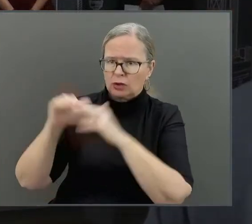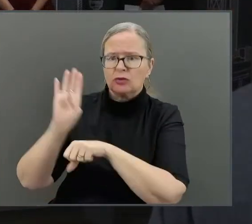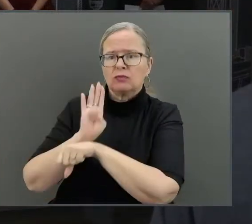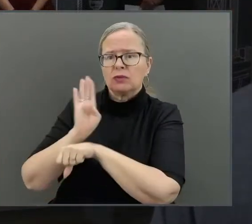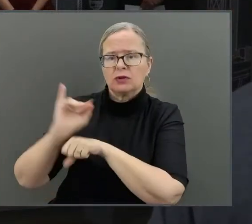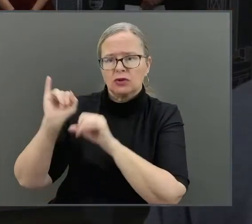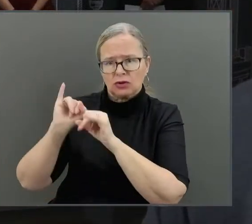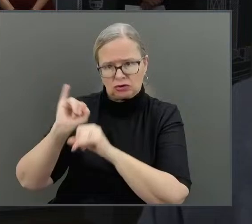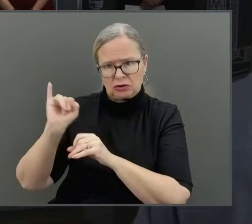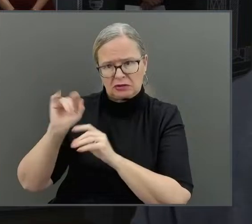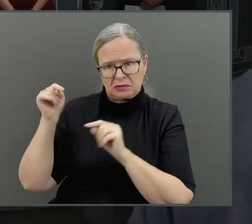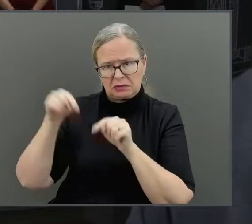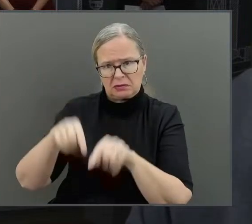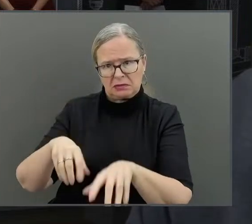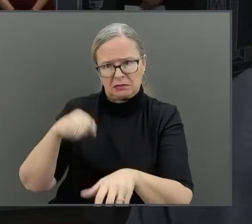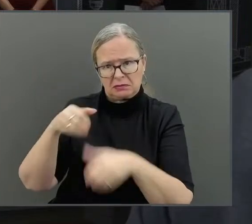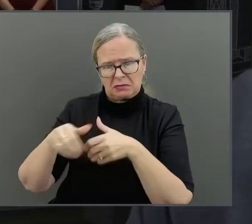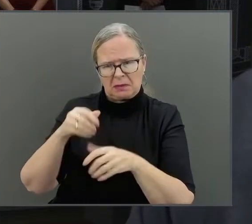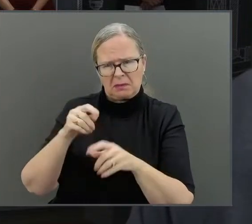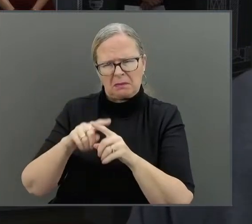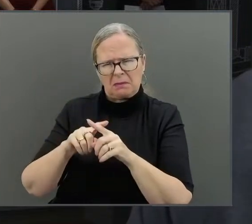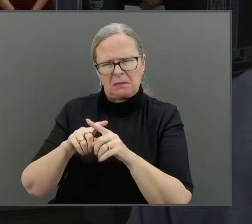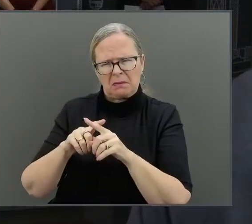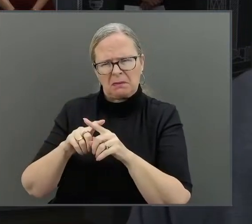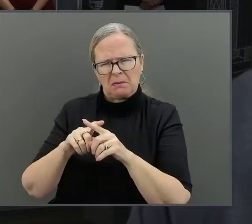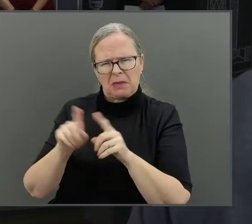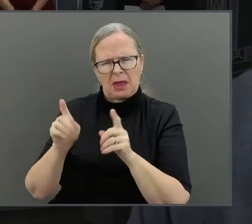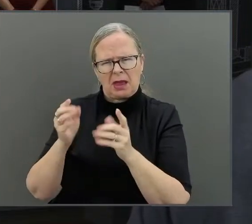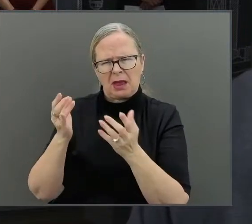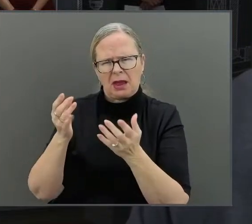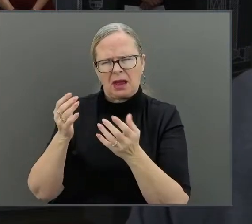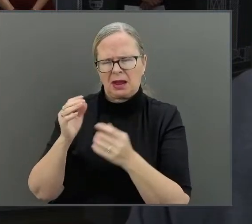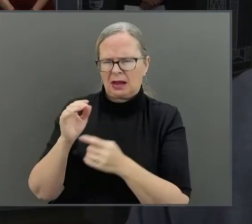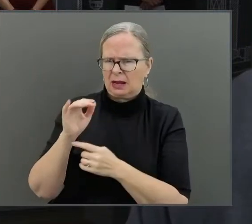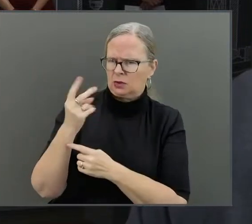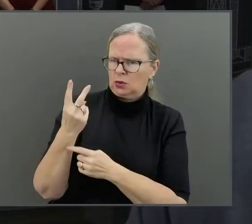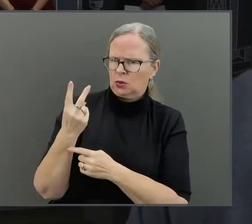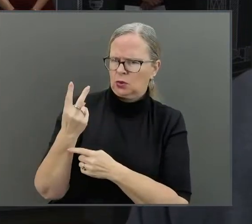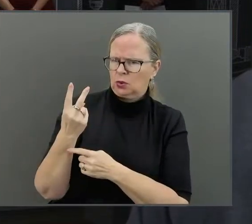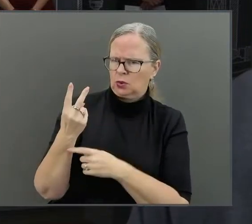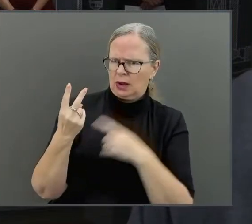guys hoping to see here with those two locations uh you know I know details are still to come but